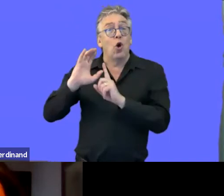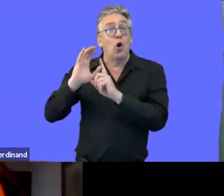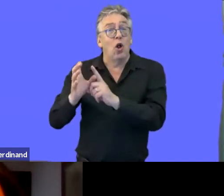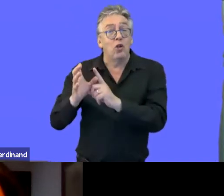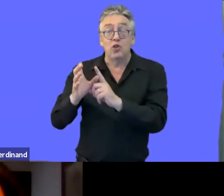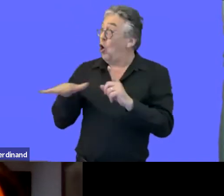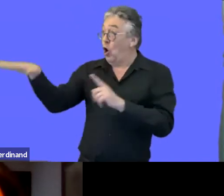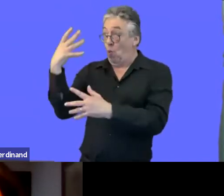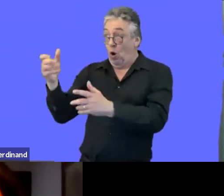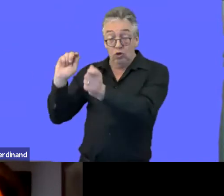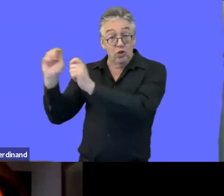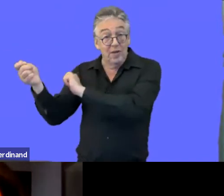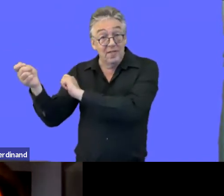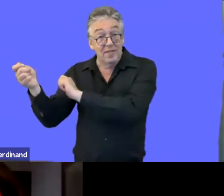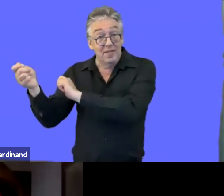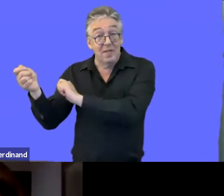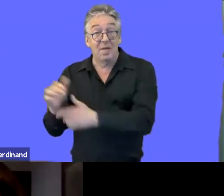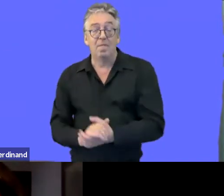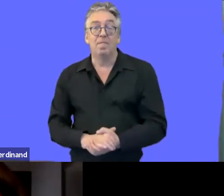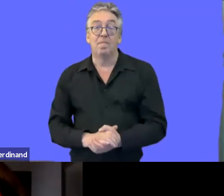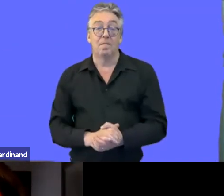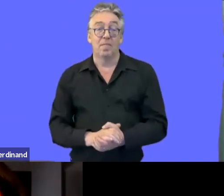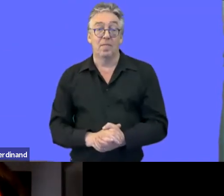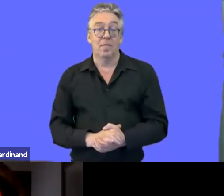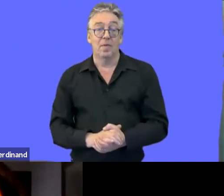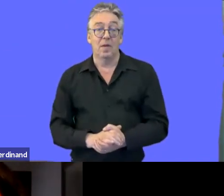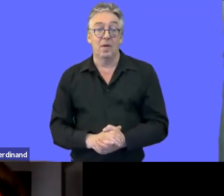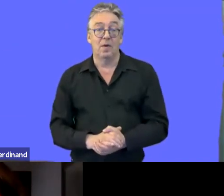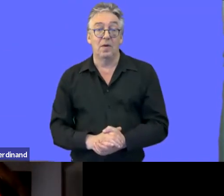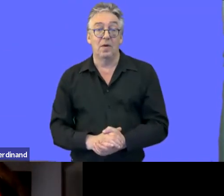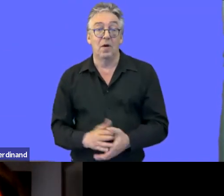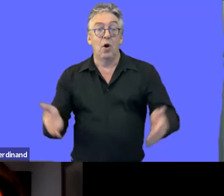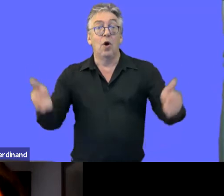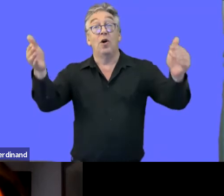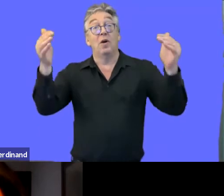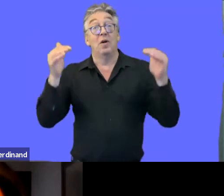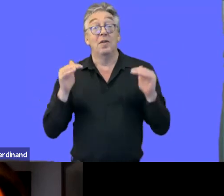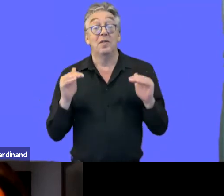An important part of the analysis is why the violations are happening